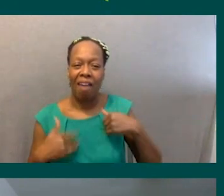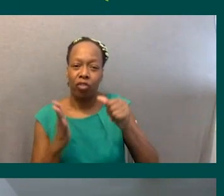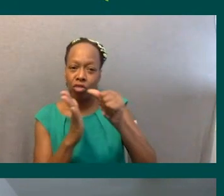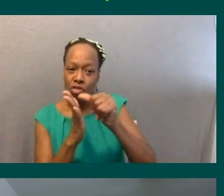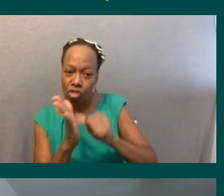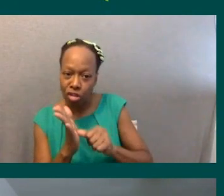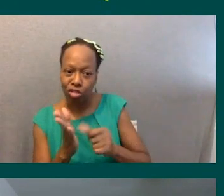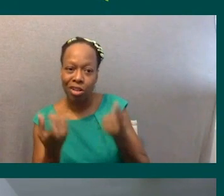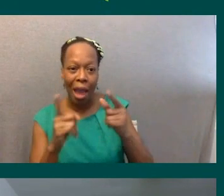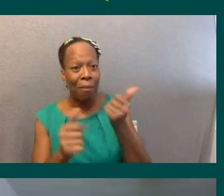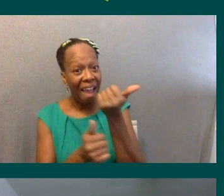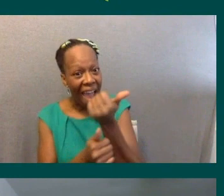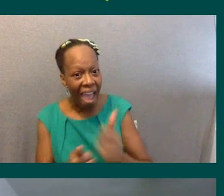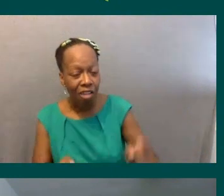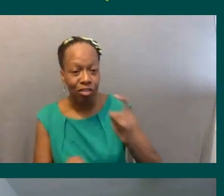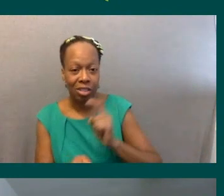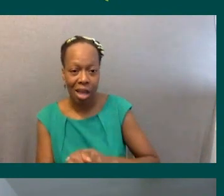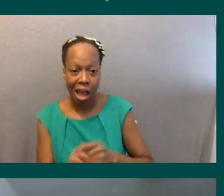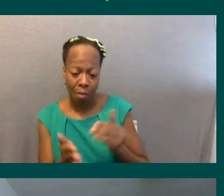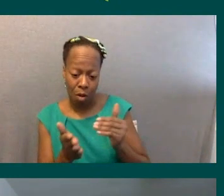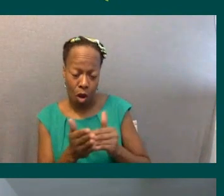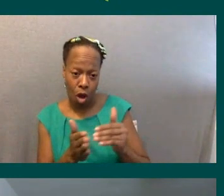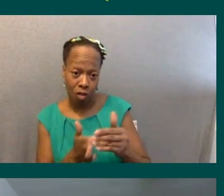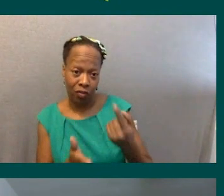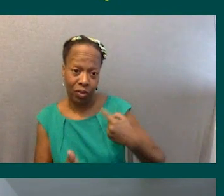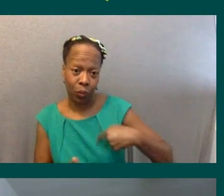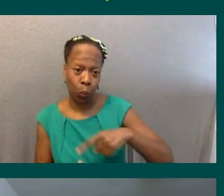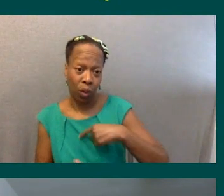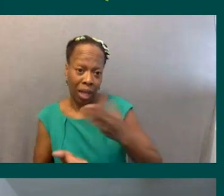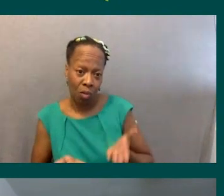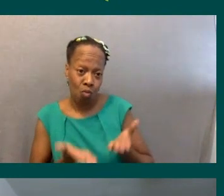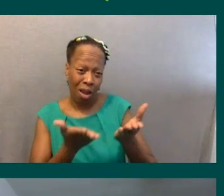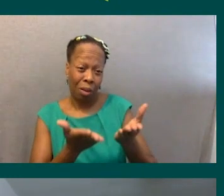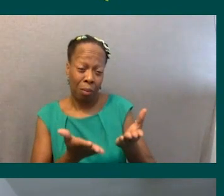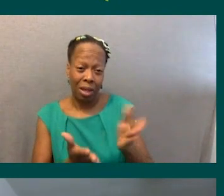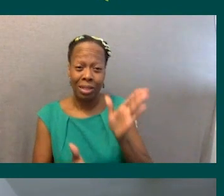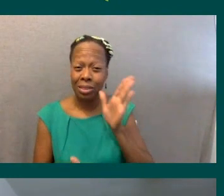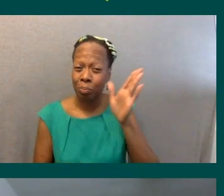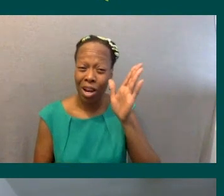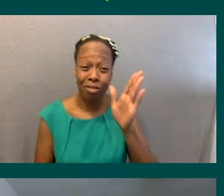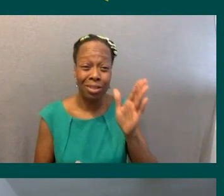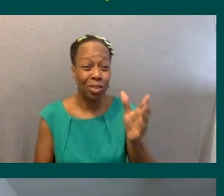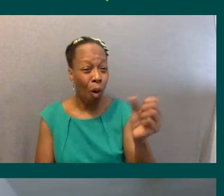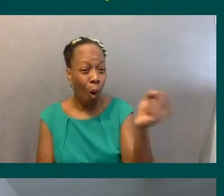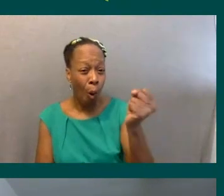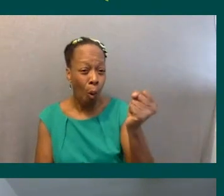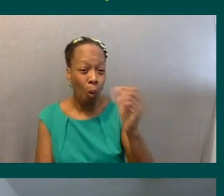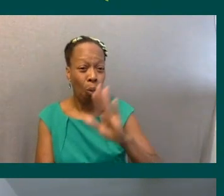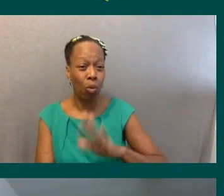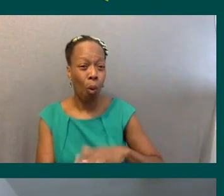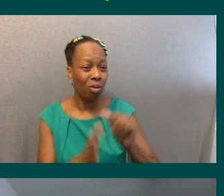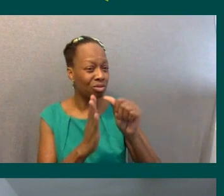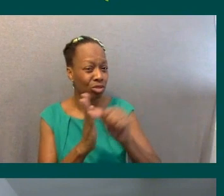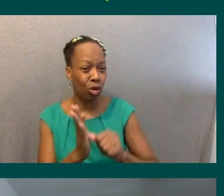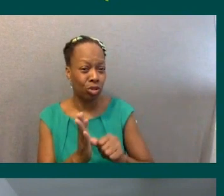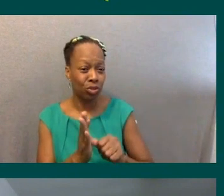not rarely to say, no, we shouldn't do surgery yet, this child is too young, or this child want benefits.